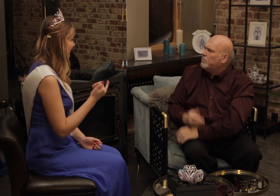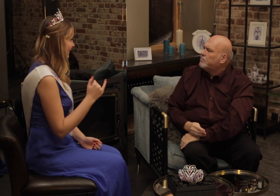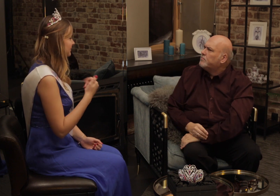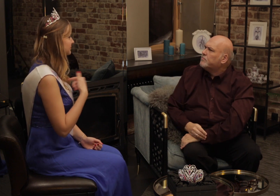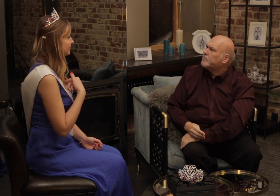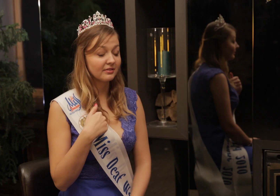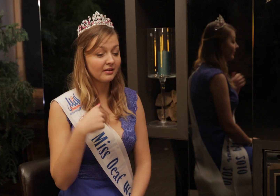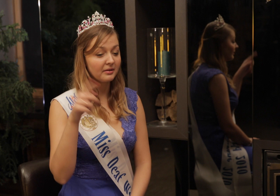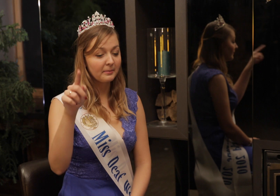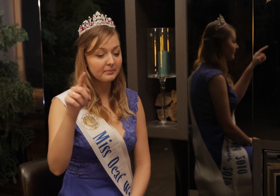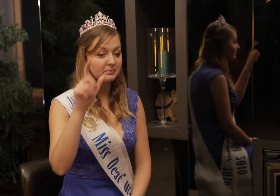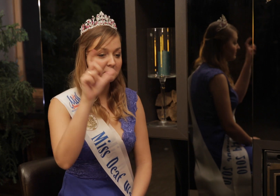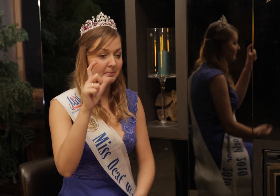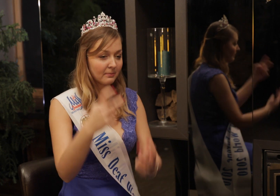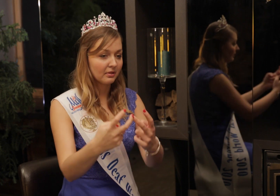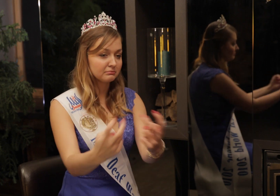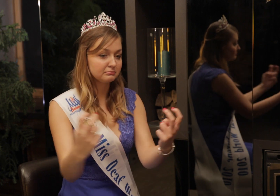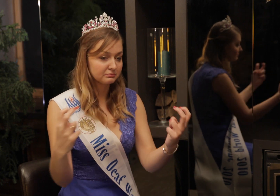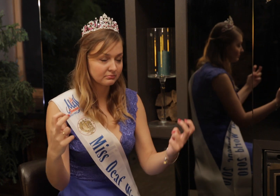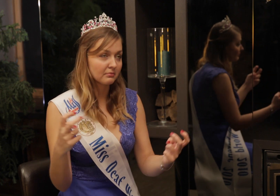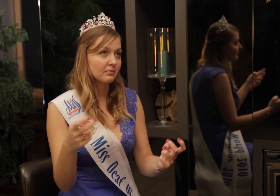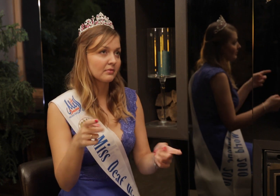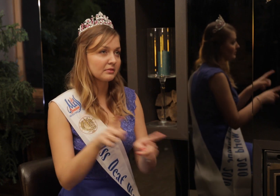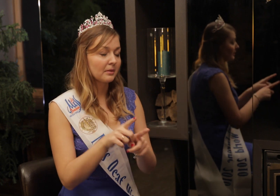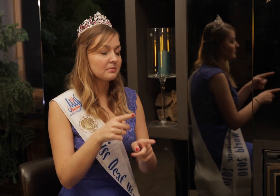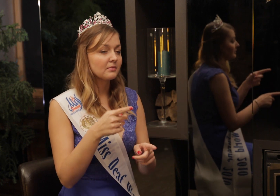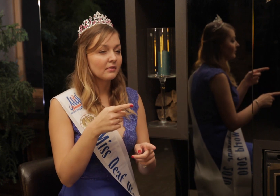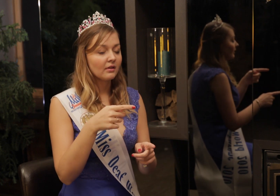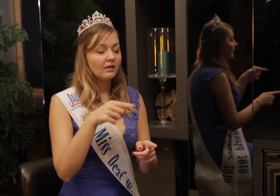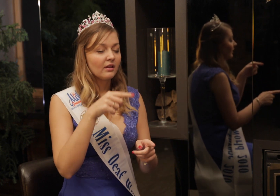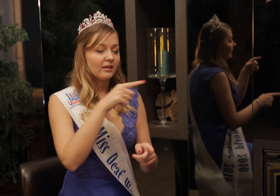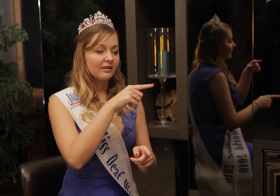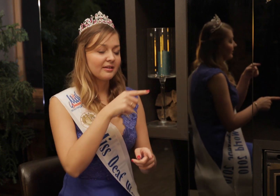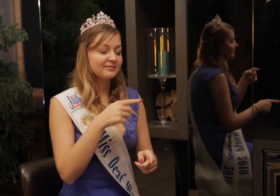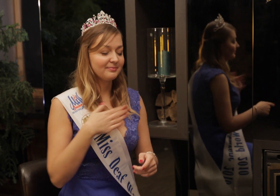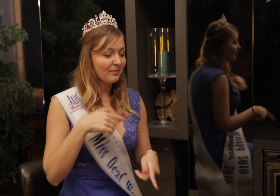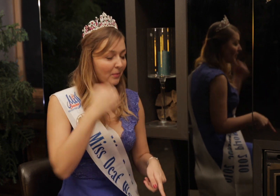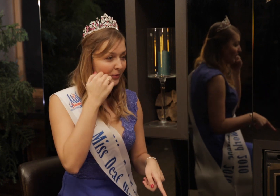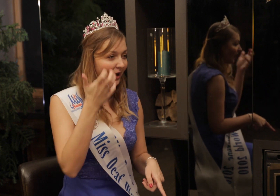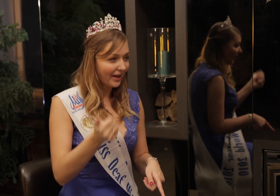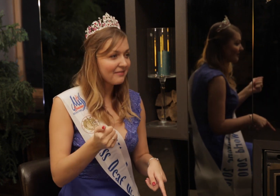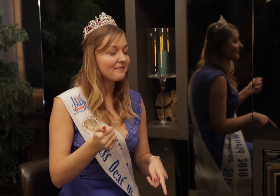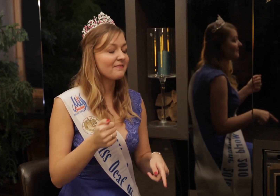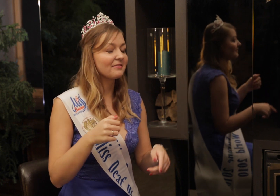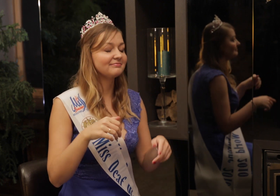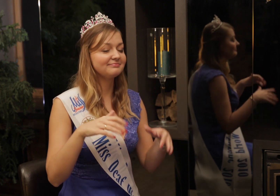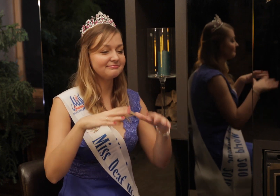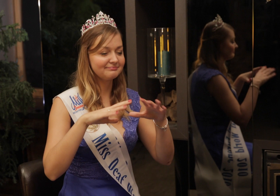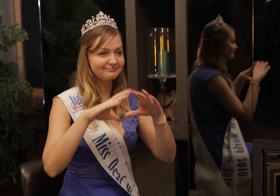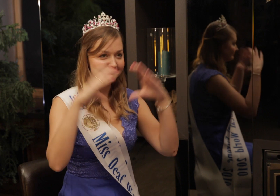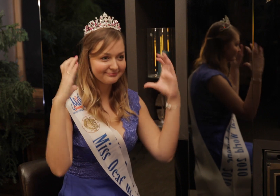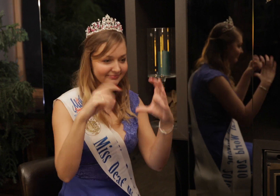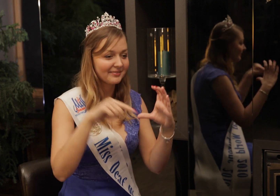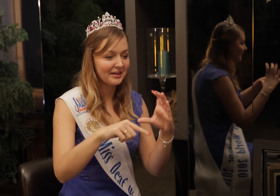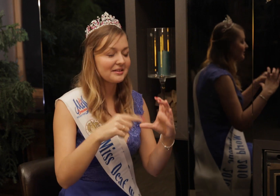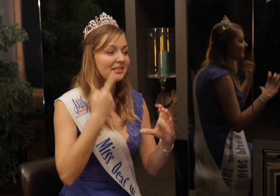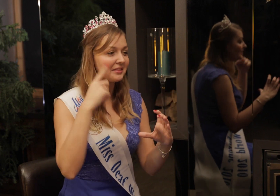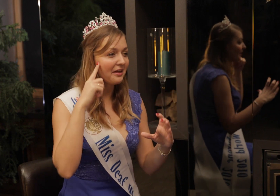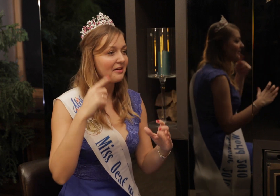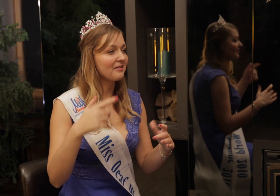Well, here in Moscow, there’s a group of deaf people on the panel at the theatre.